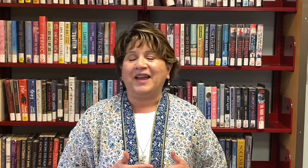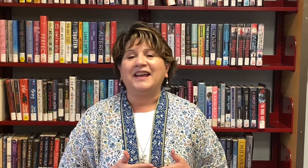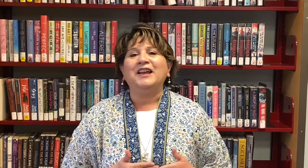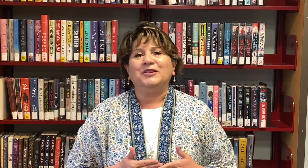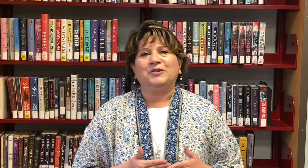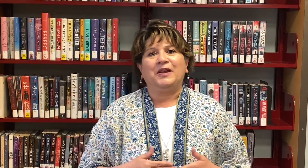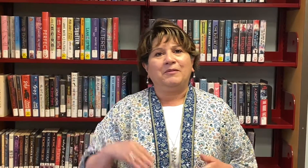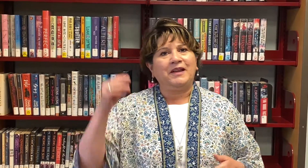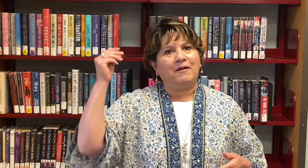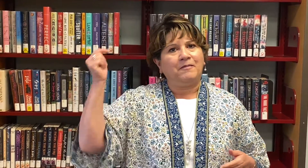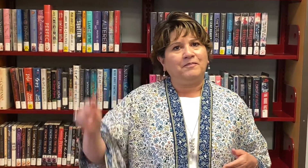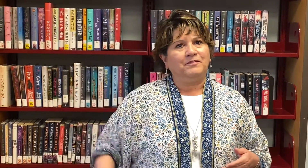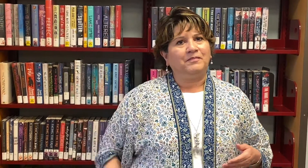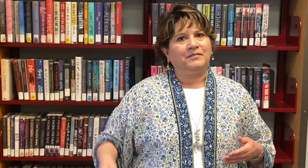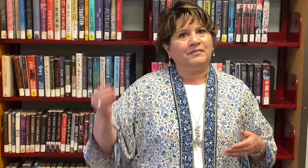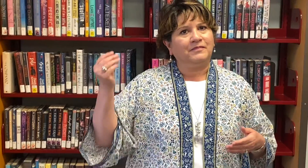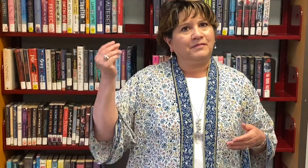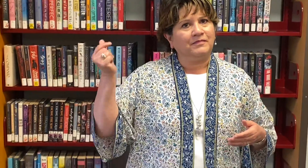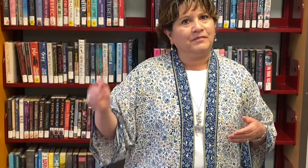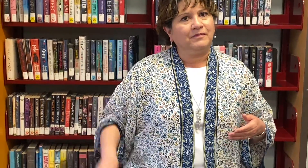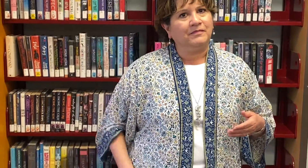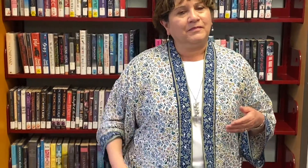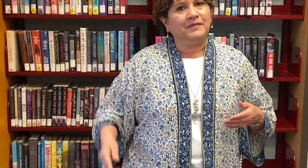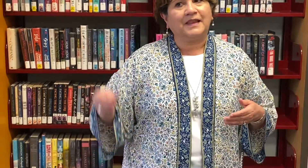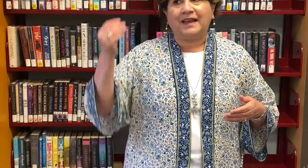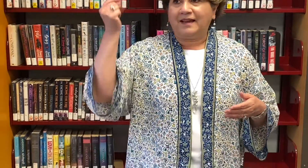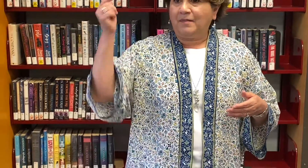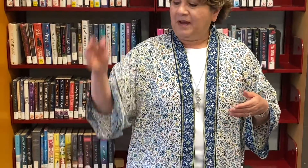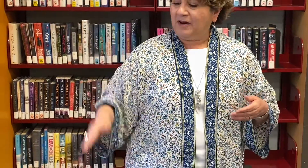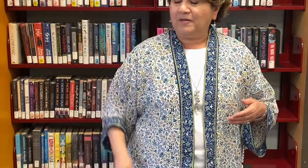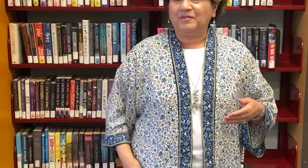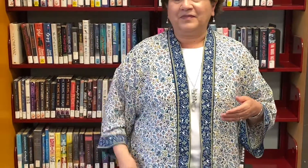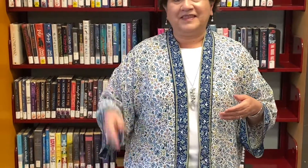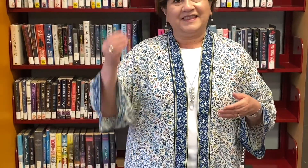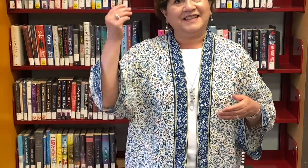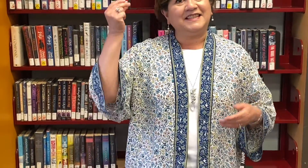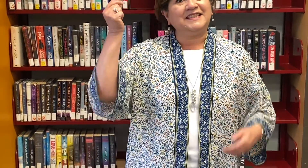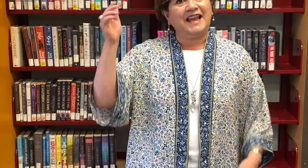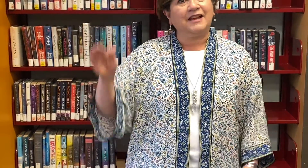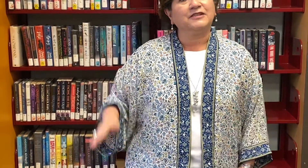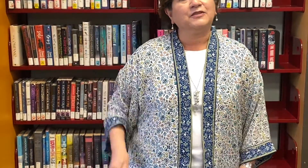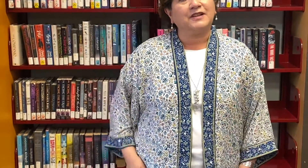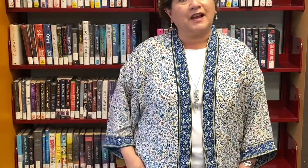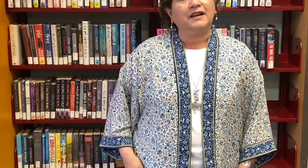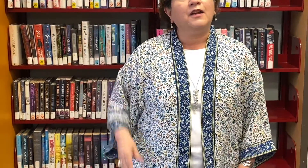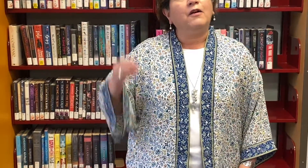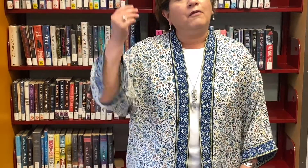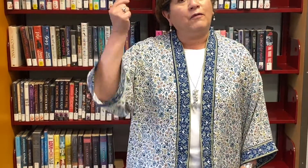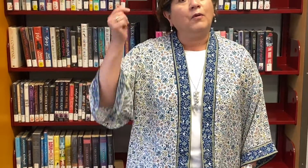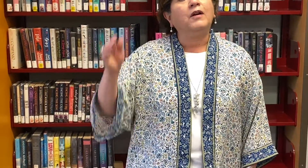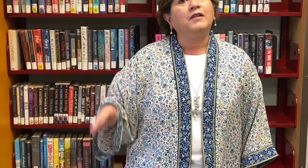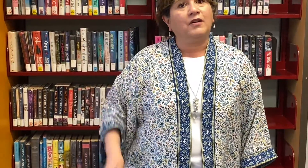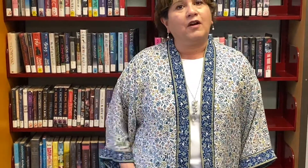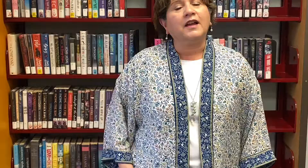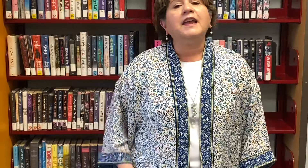Okay so here we go-- Come here This is the ASL sign for dog